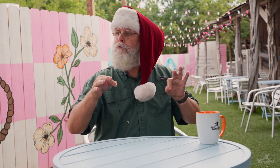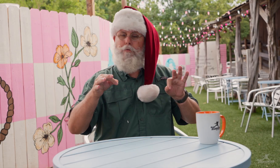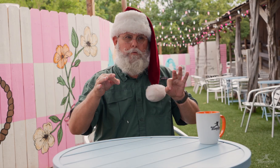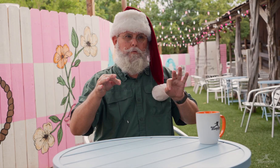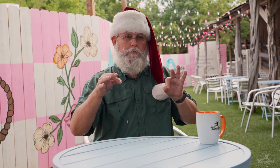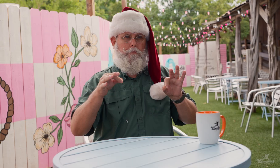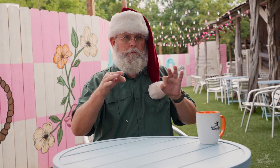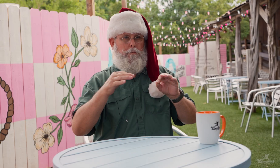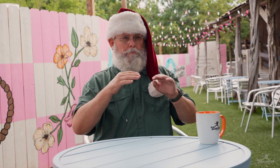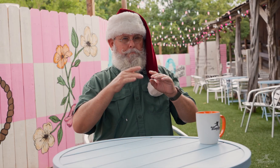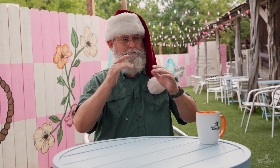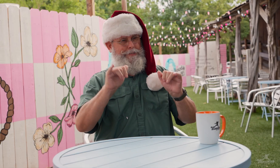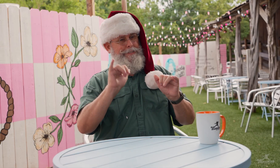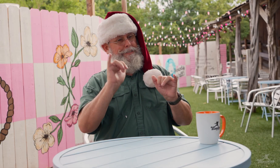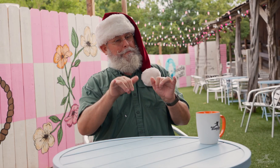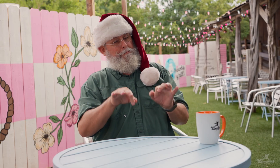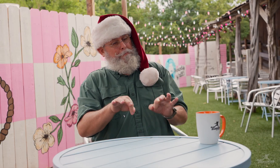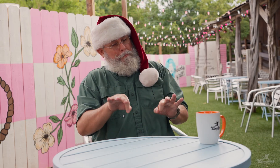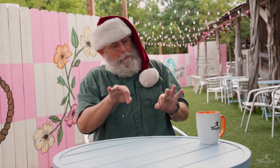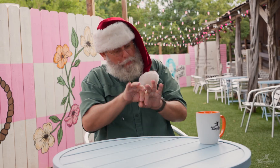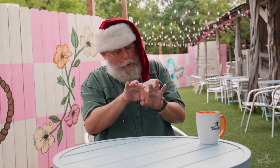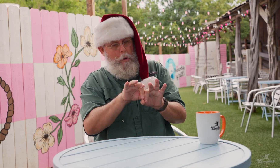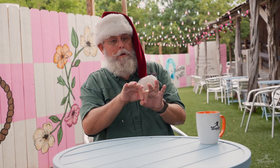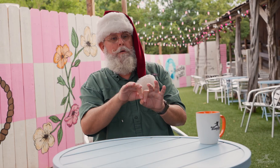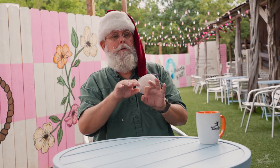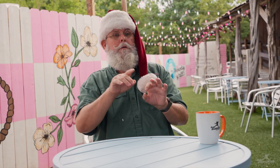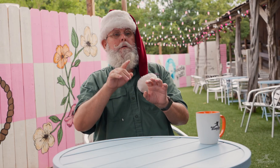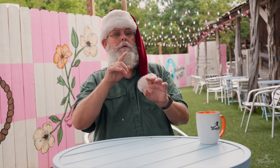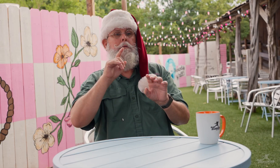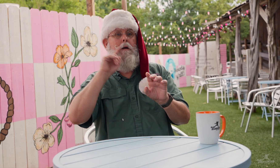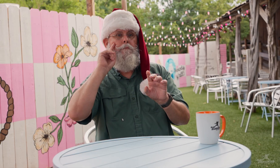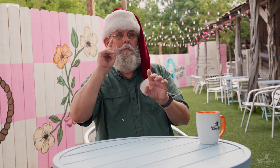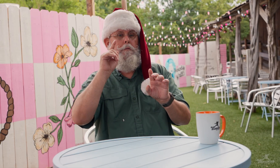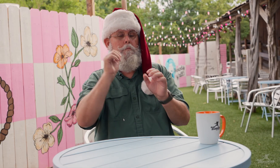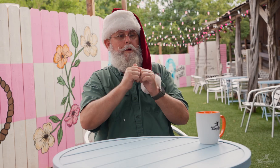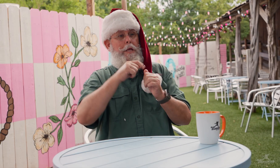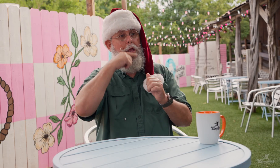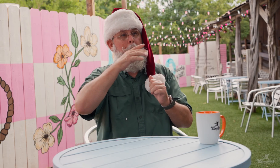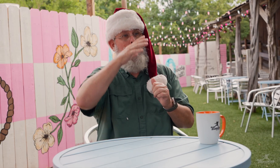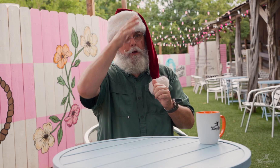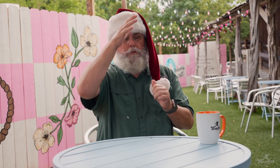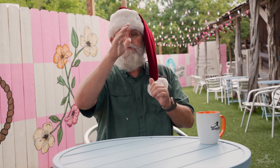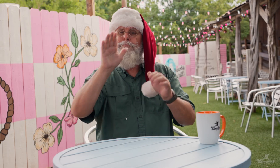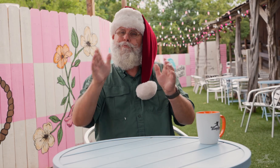It's so important that Deaf with hearing parents are encouraged,